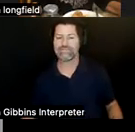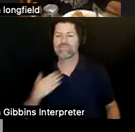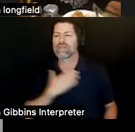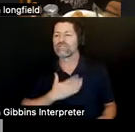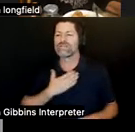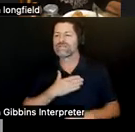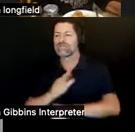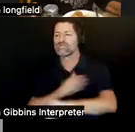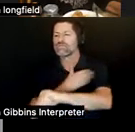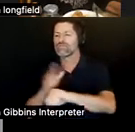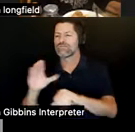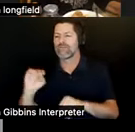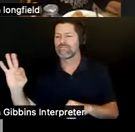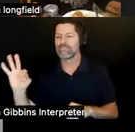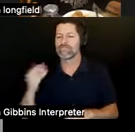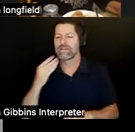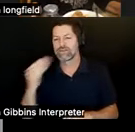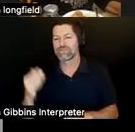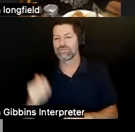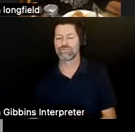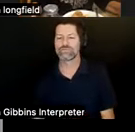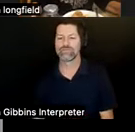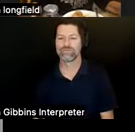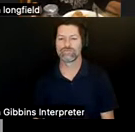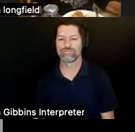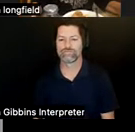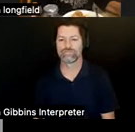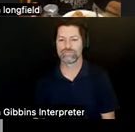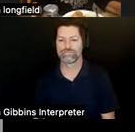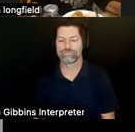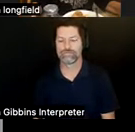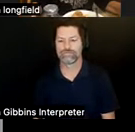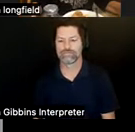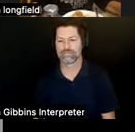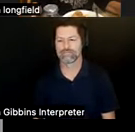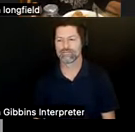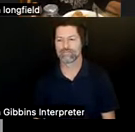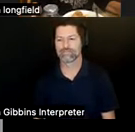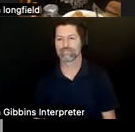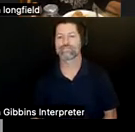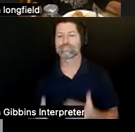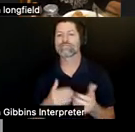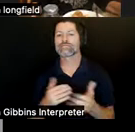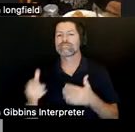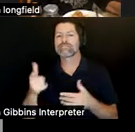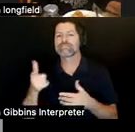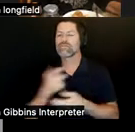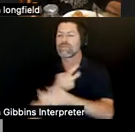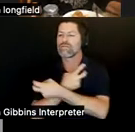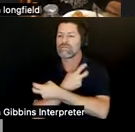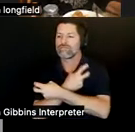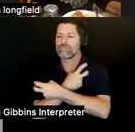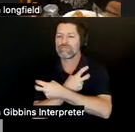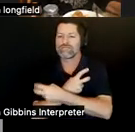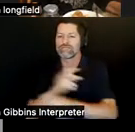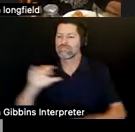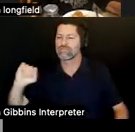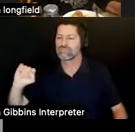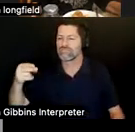19:17:32 Thank you so much. So what we have here again is a shank bone, and this shank